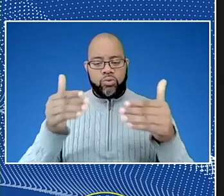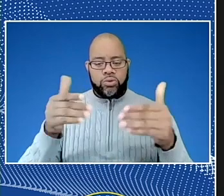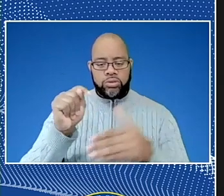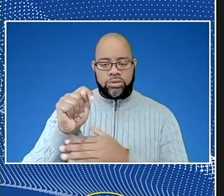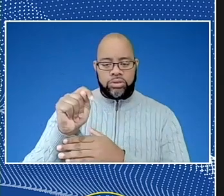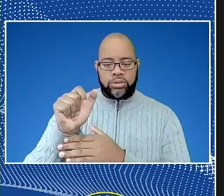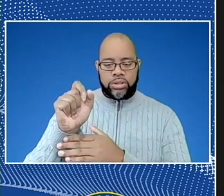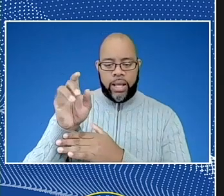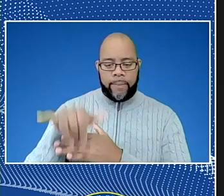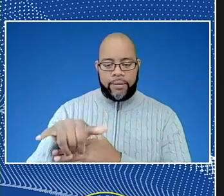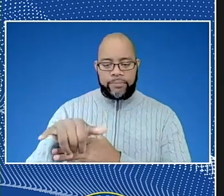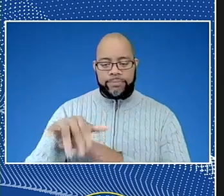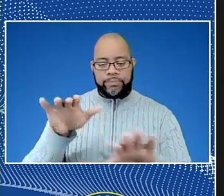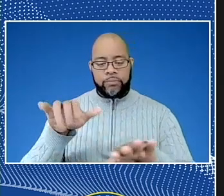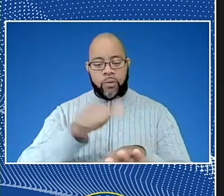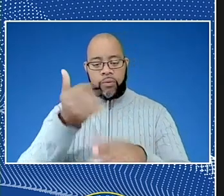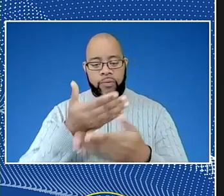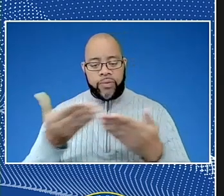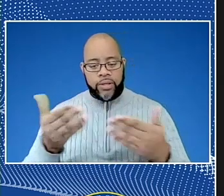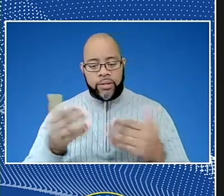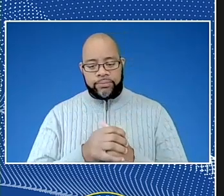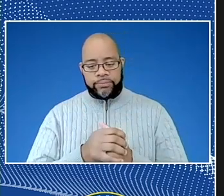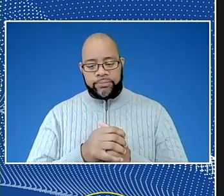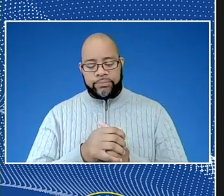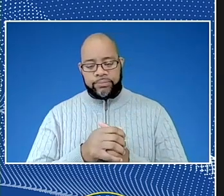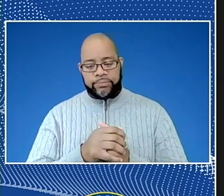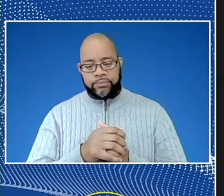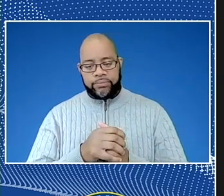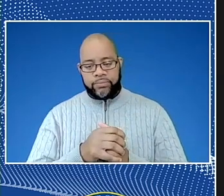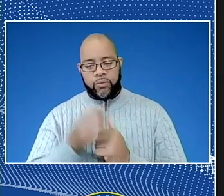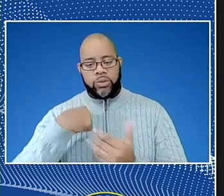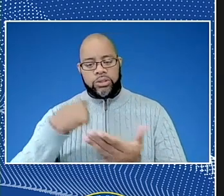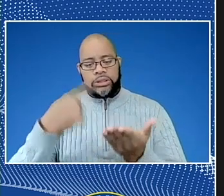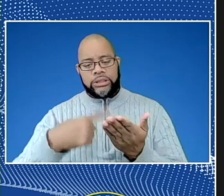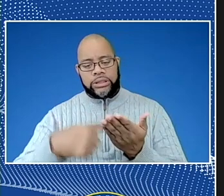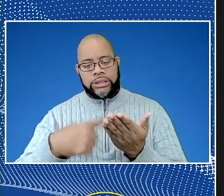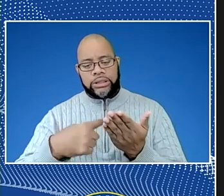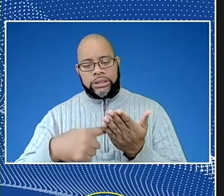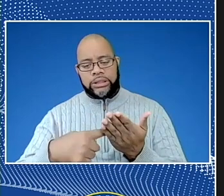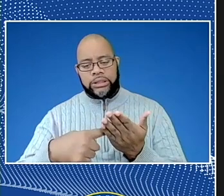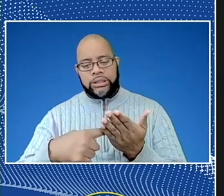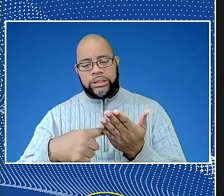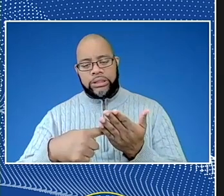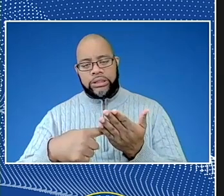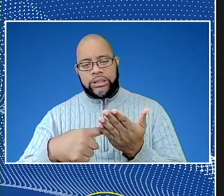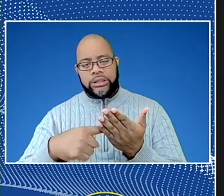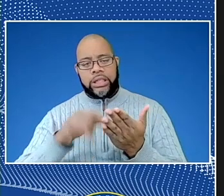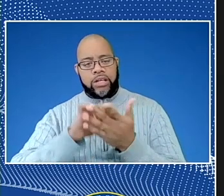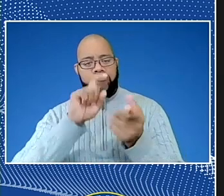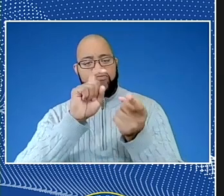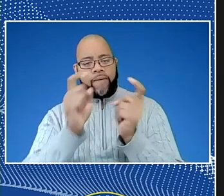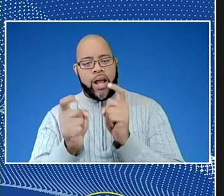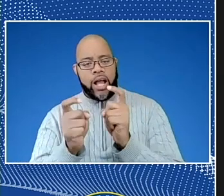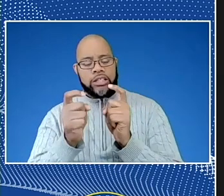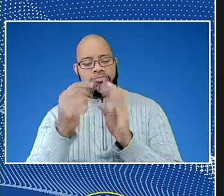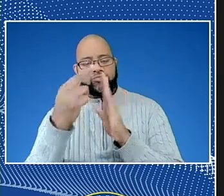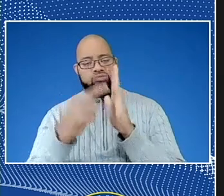The other thing well, we'll talk about revising the regulatory text after all of